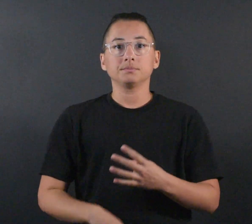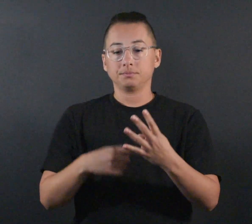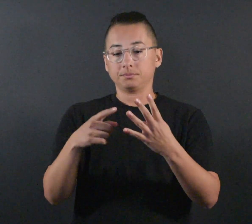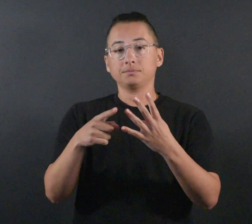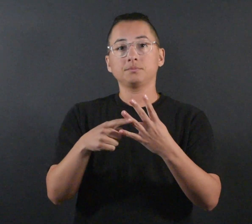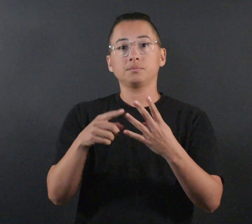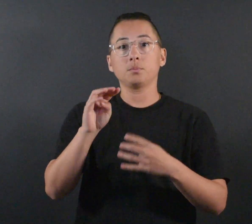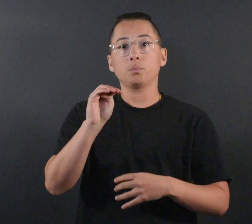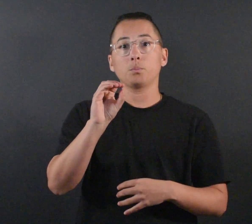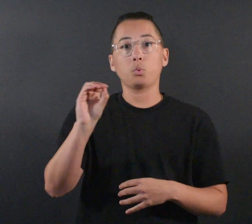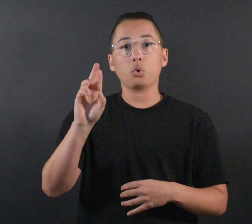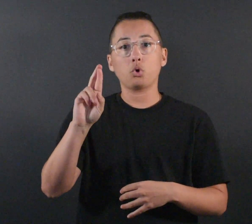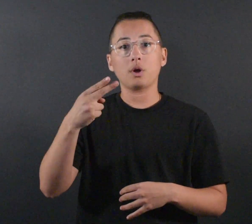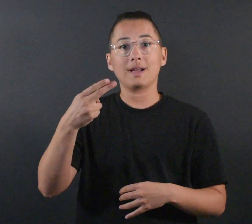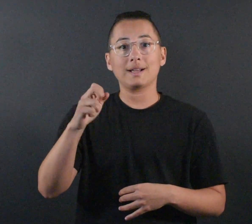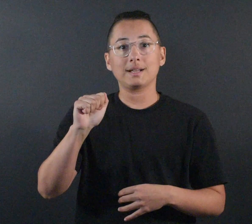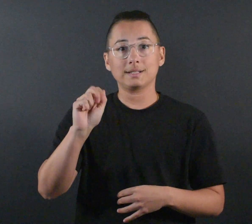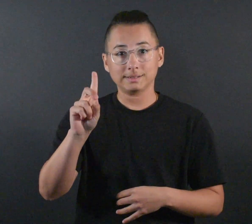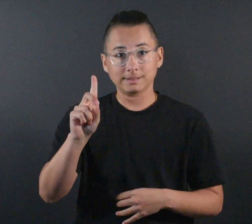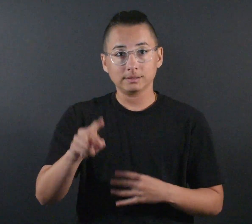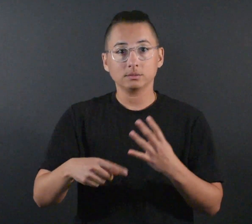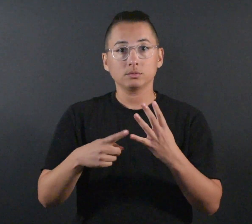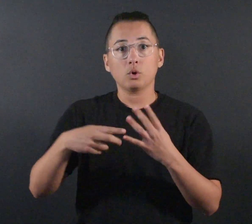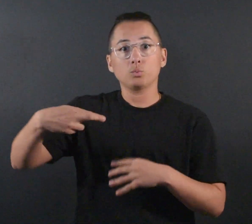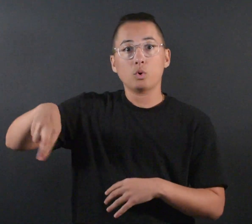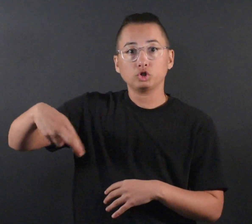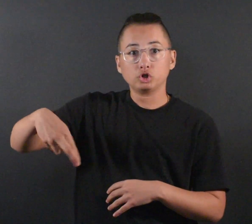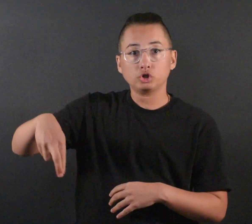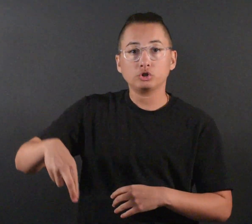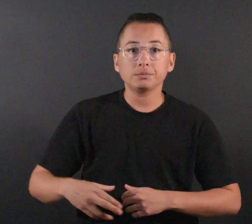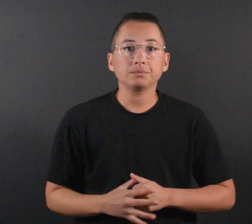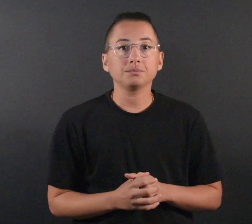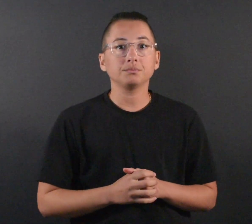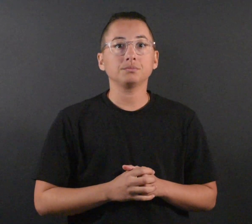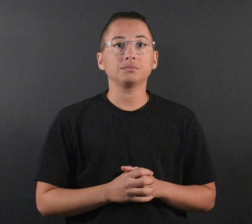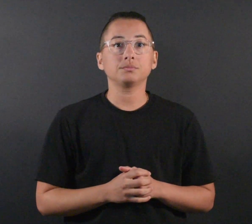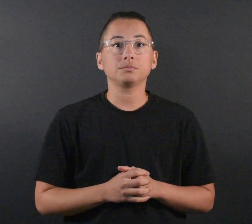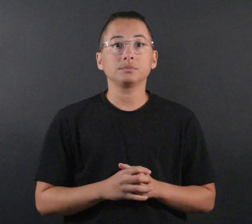• Moorhead Community Vaccination Site • Rochester Community Vaccination Site